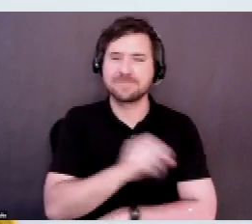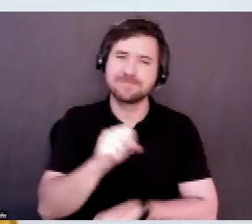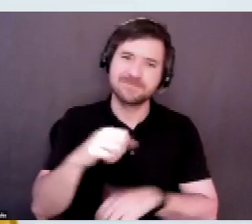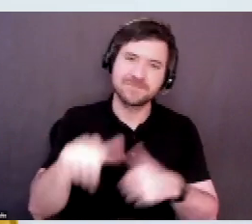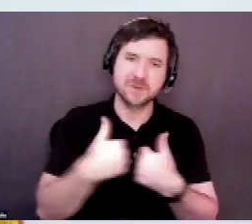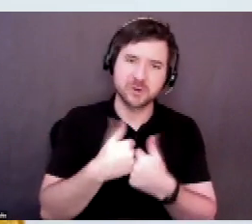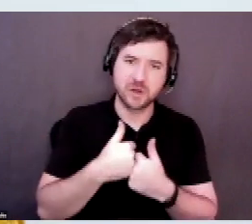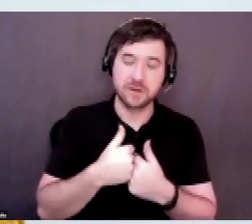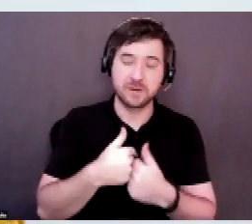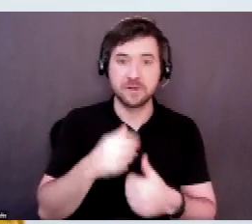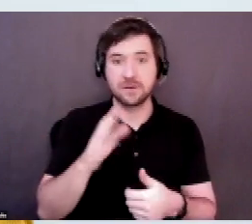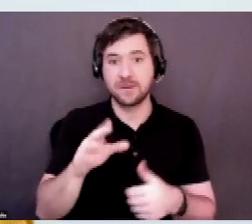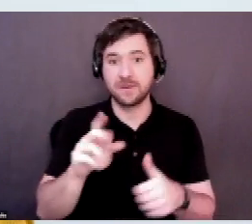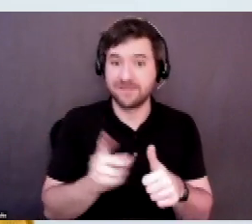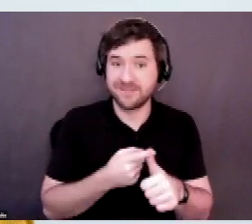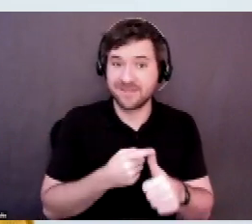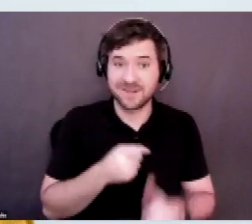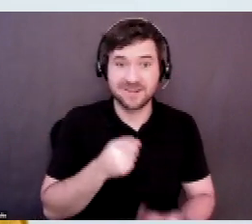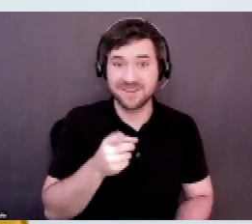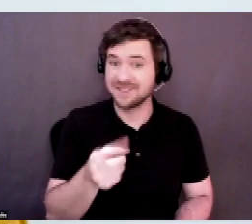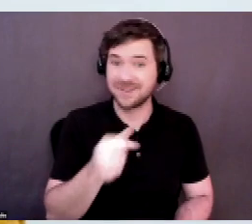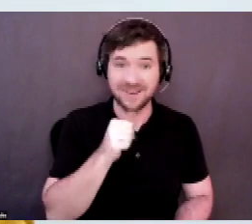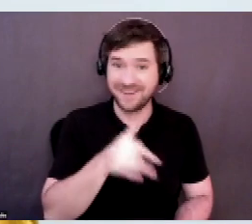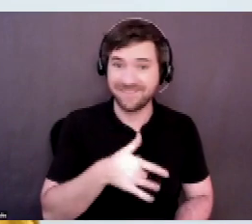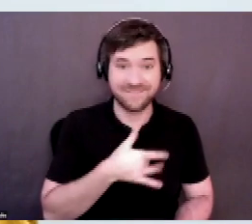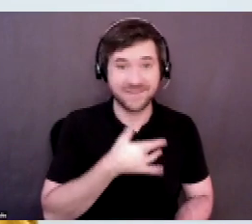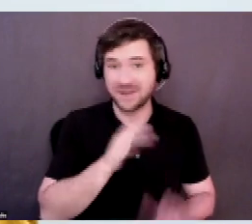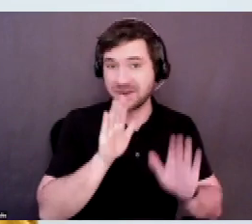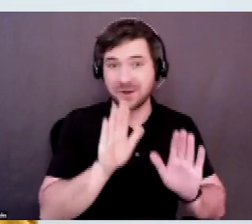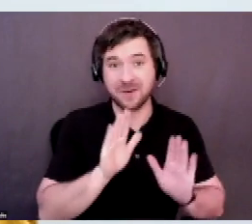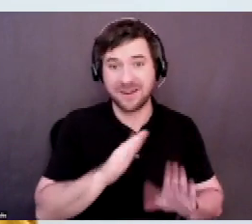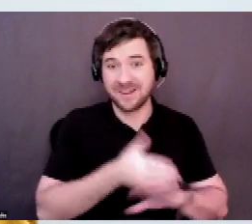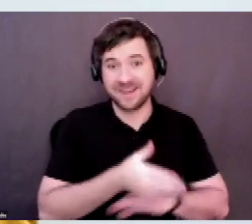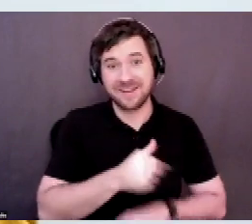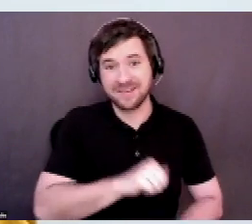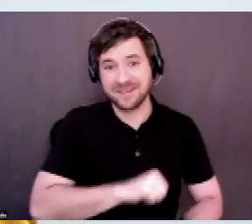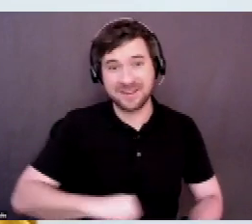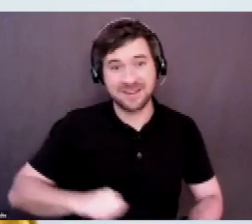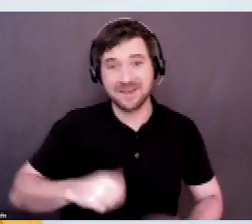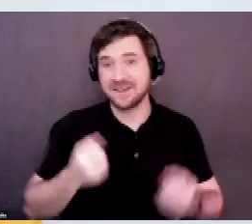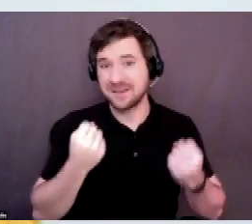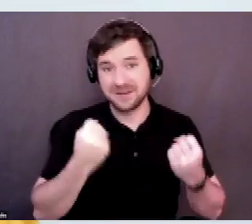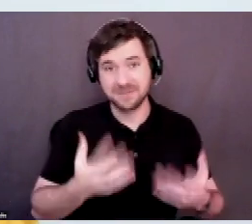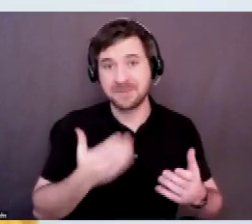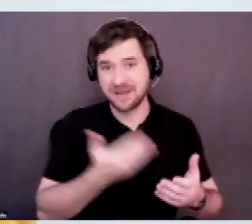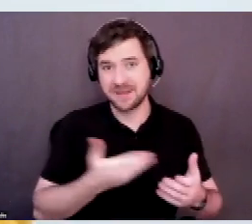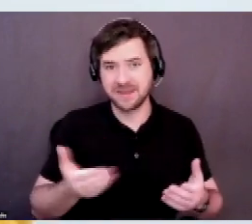you're just not feeling the greatest after a C section, you've got a lot of things that you're trying to maneuver through